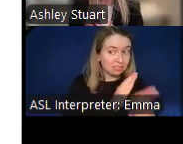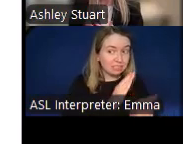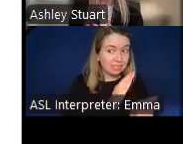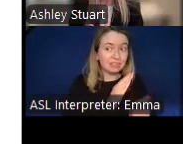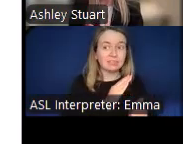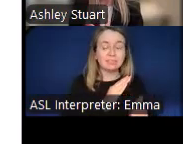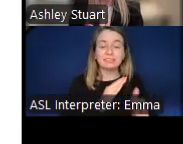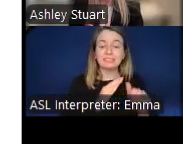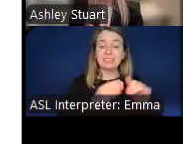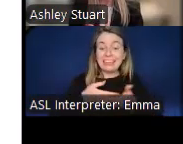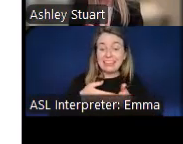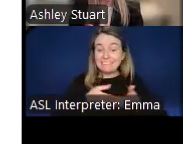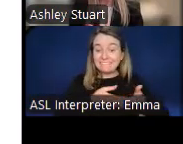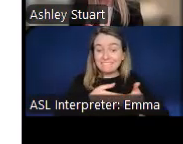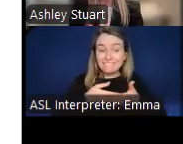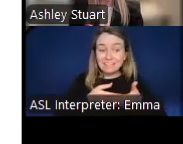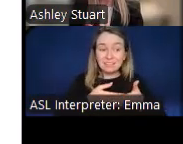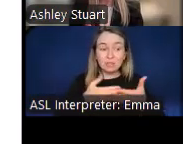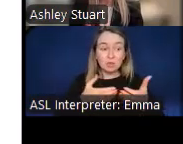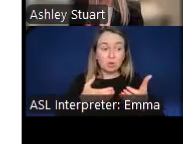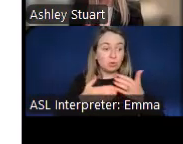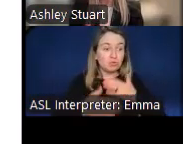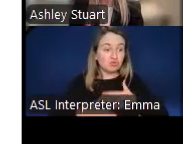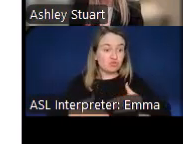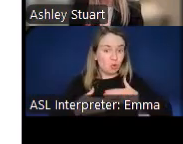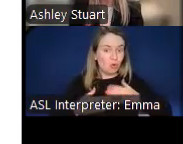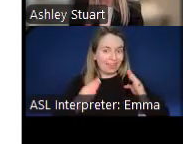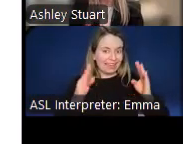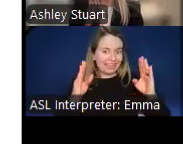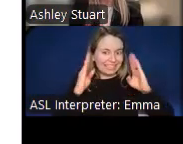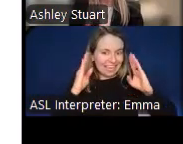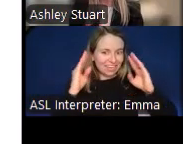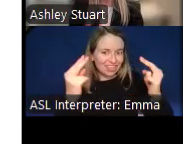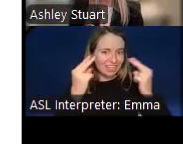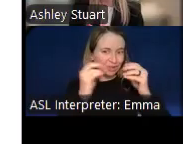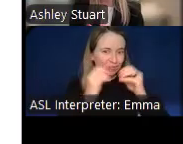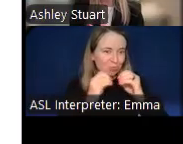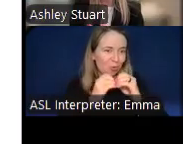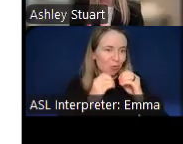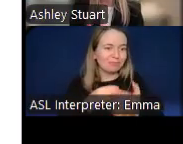initiate joint attention more so where they share experiences on